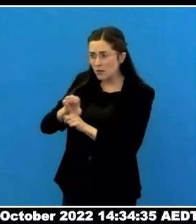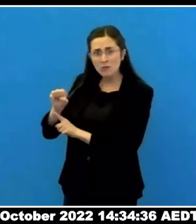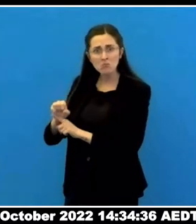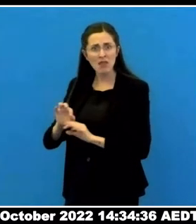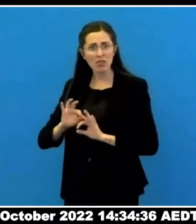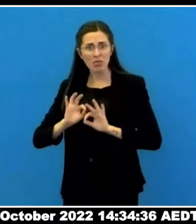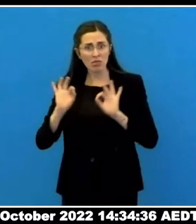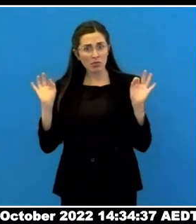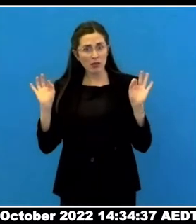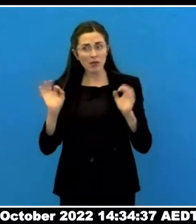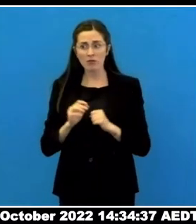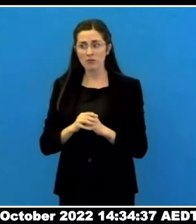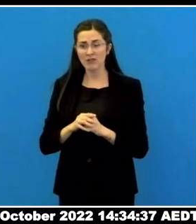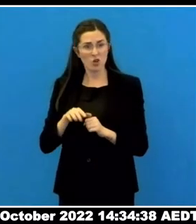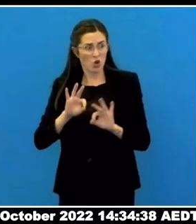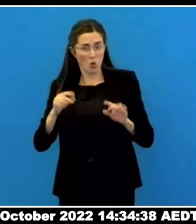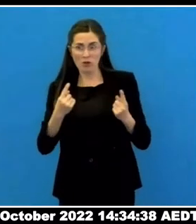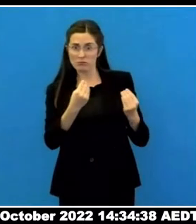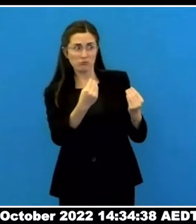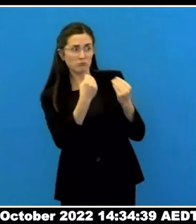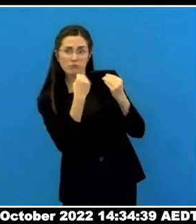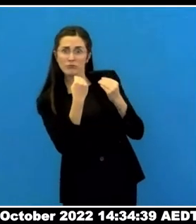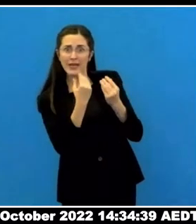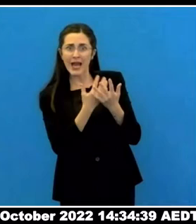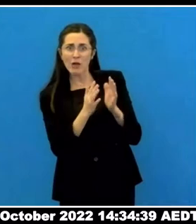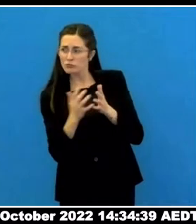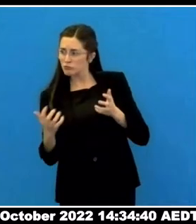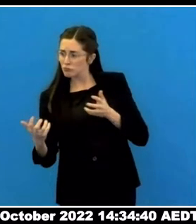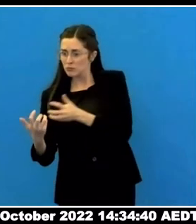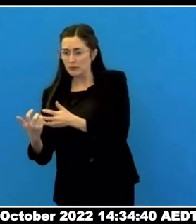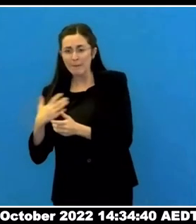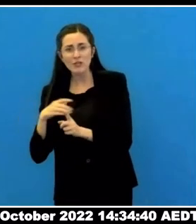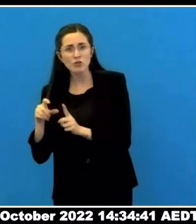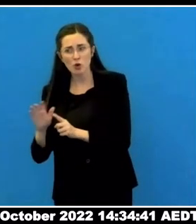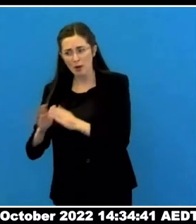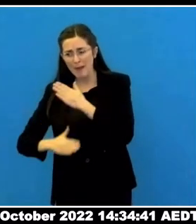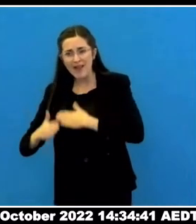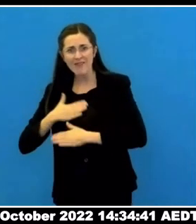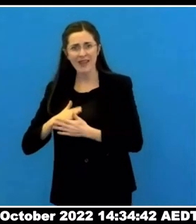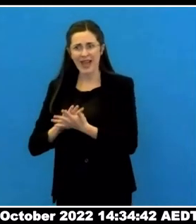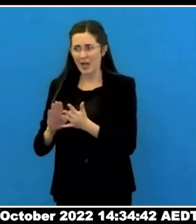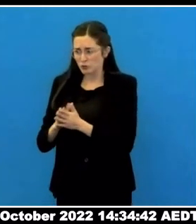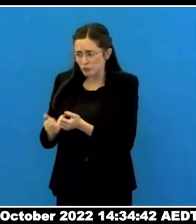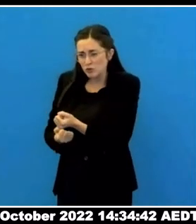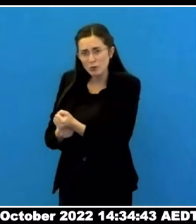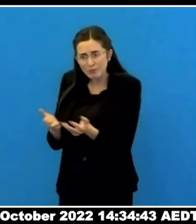about how we can respond to her behaviours or support her to develop new skills."